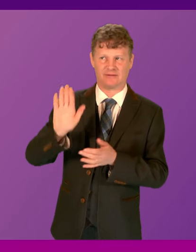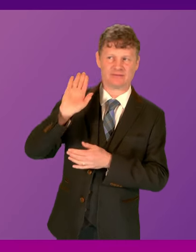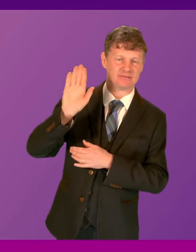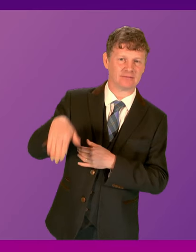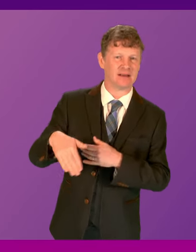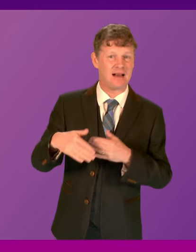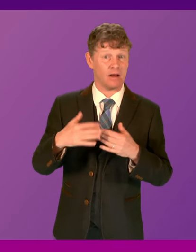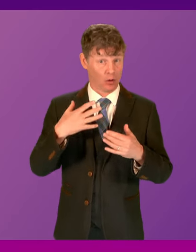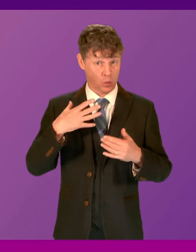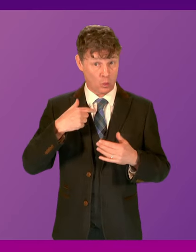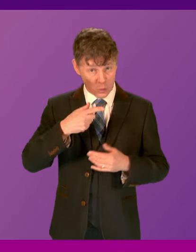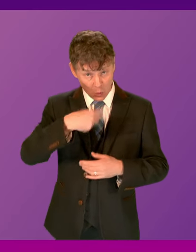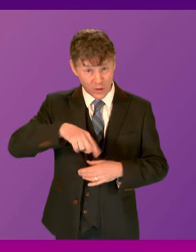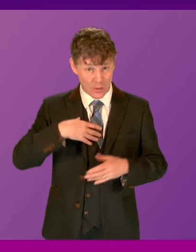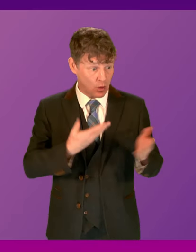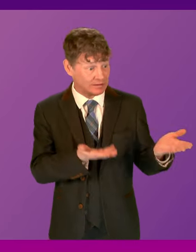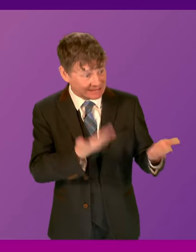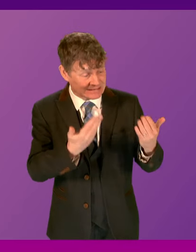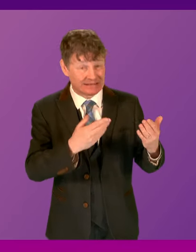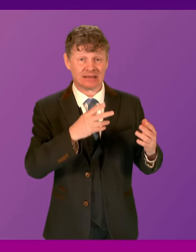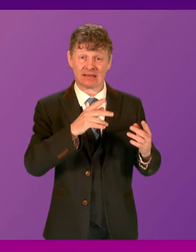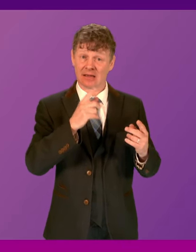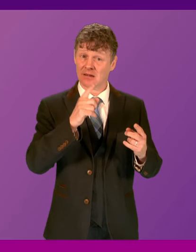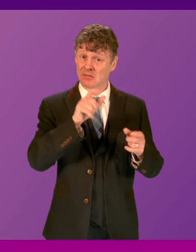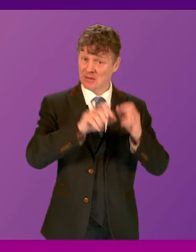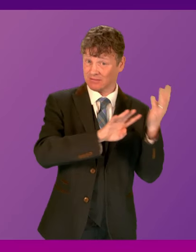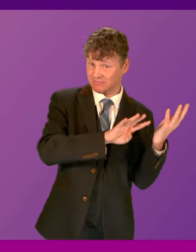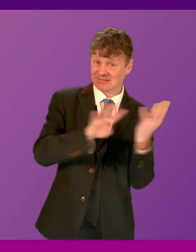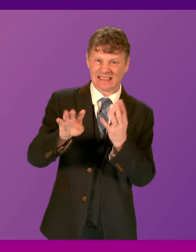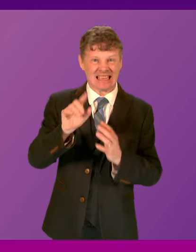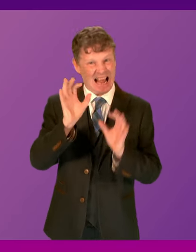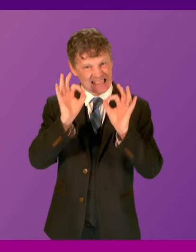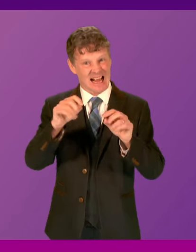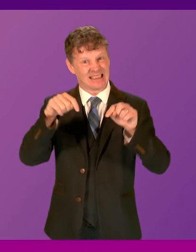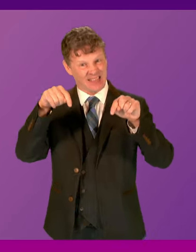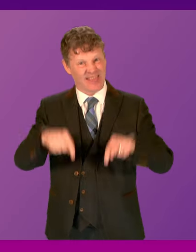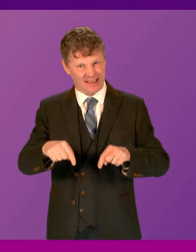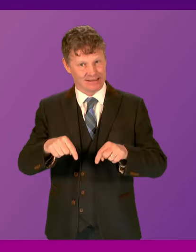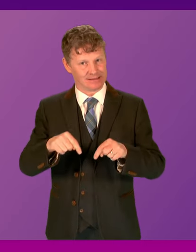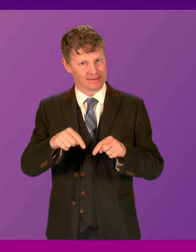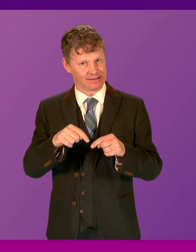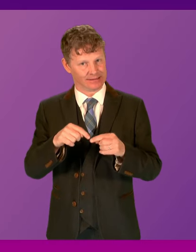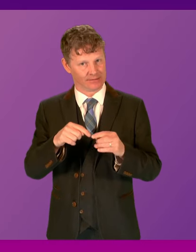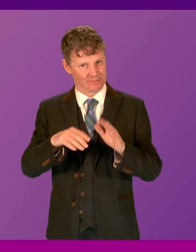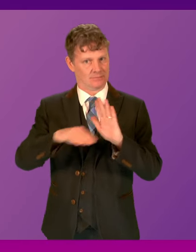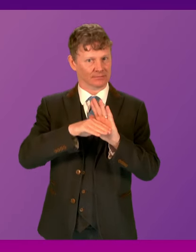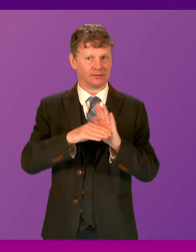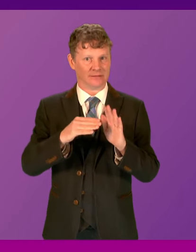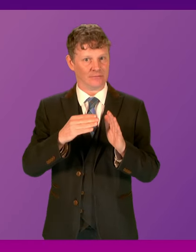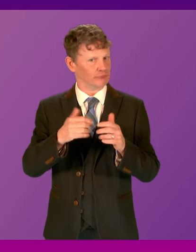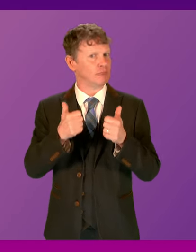transport, it is exactly that type of step, which I welcome, that we now need to make permanent.